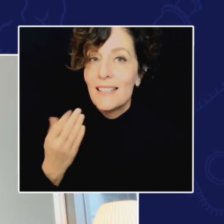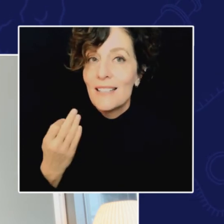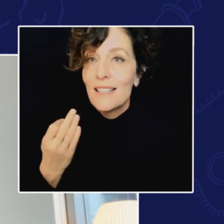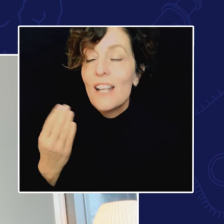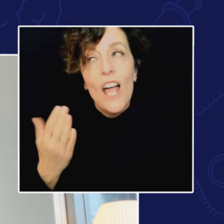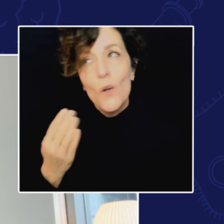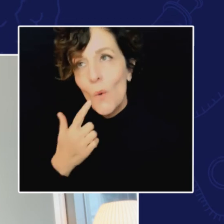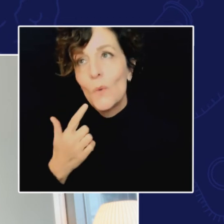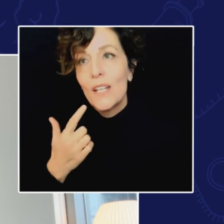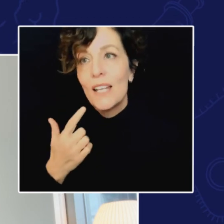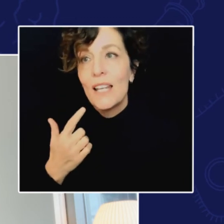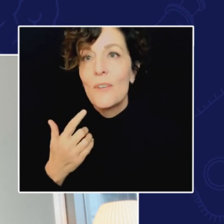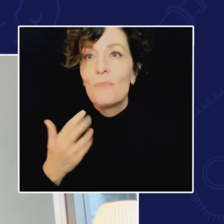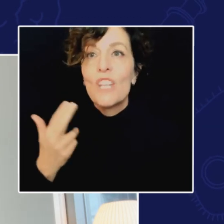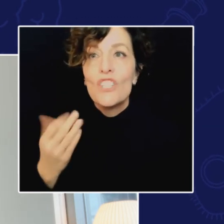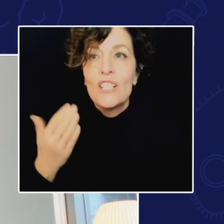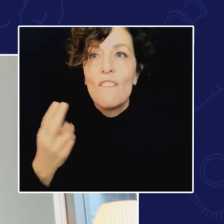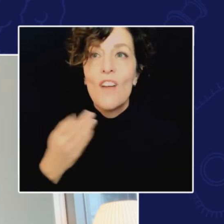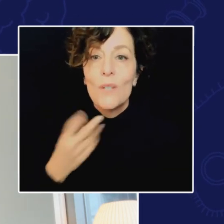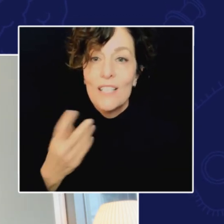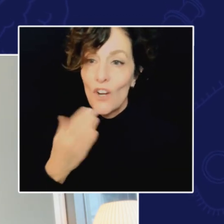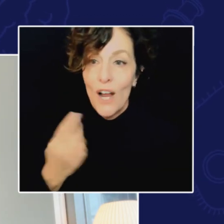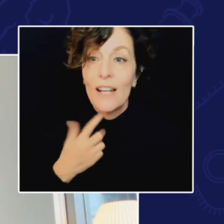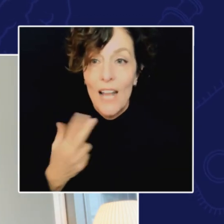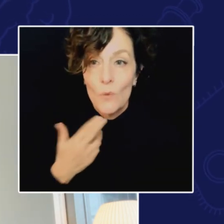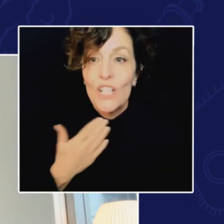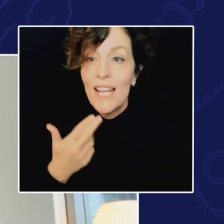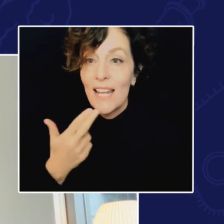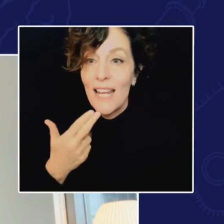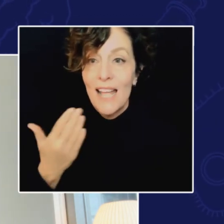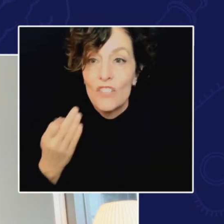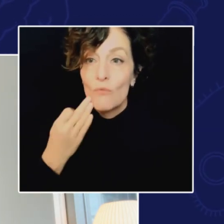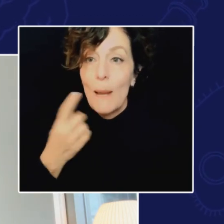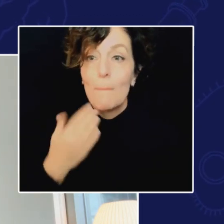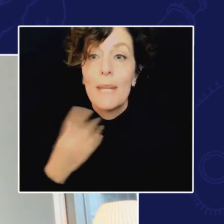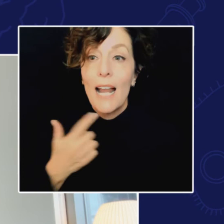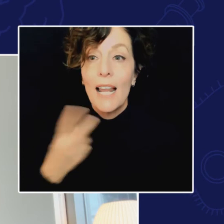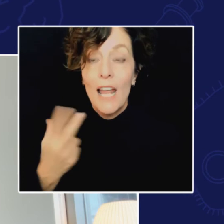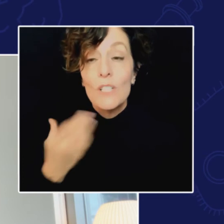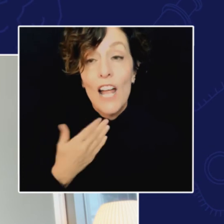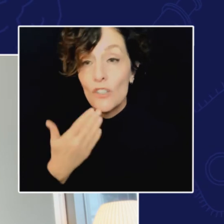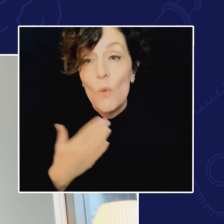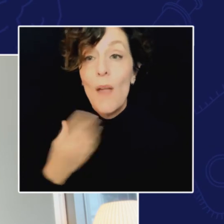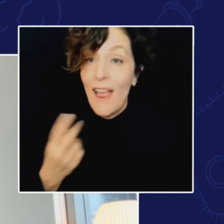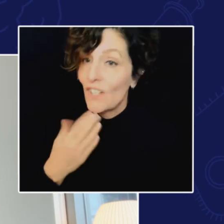it's -- not only is it just focusing on language, it gives repeated practice on how to advocate for yourself.